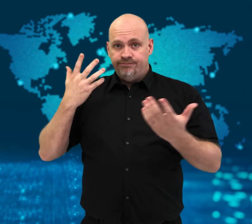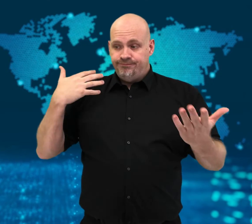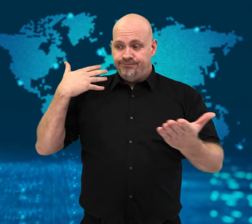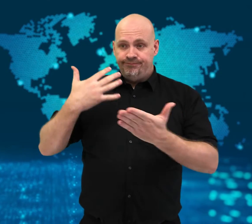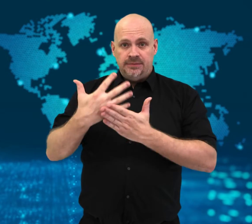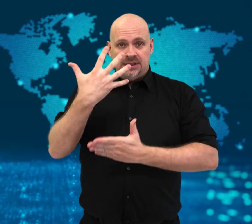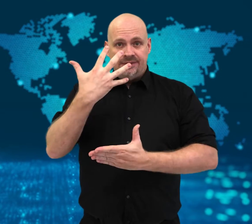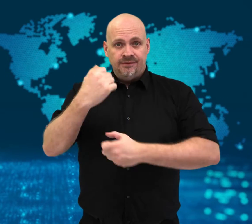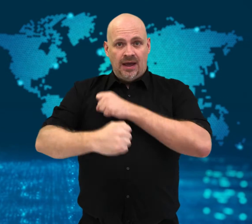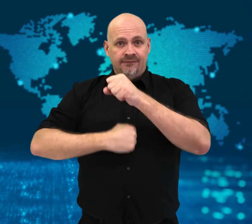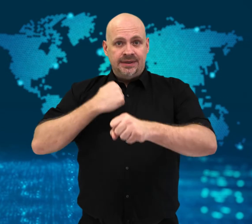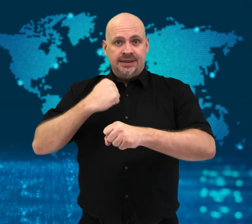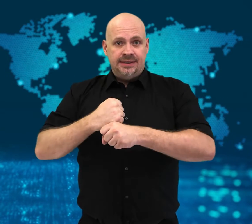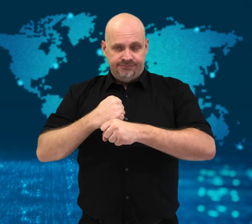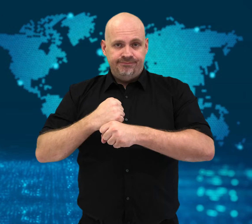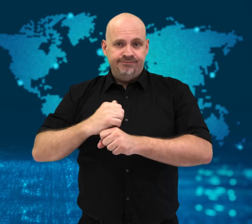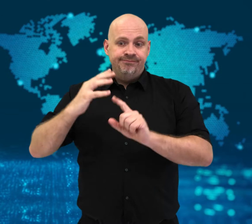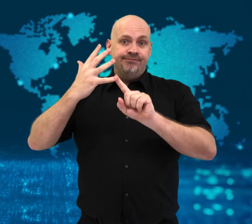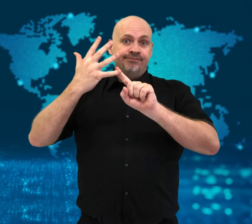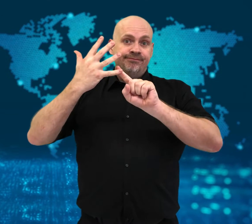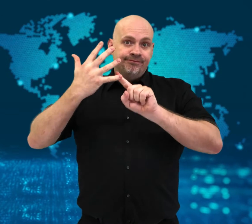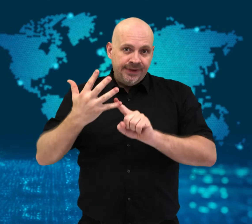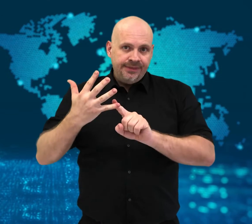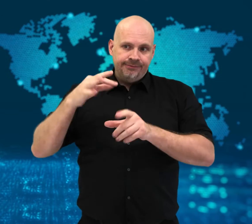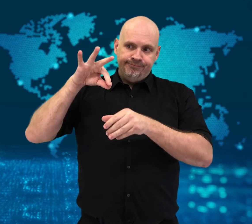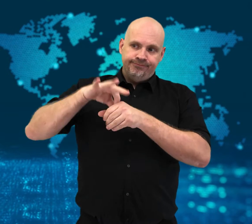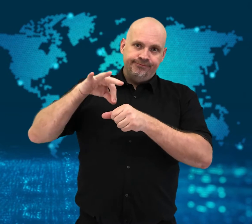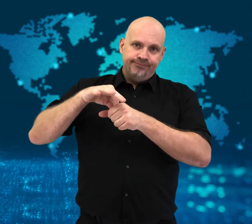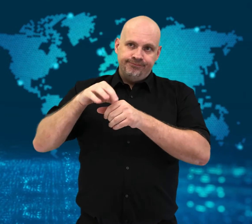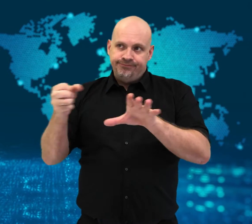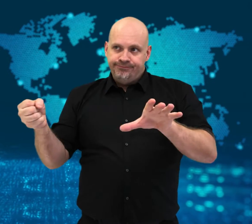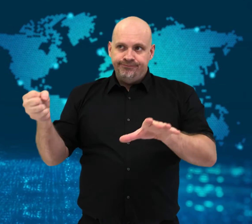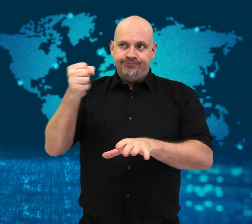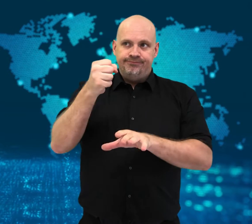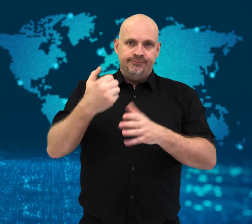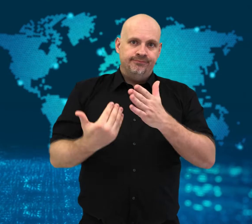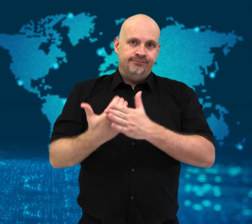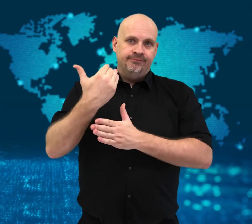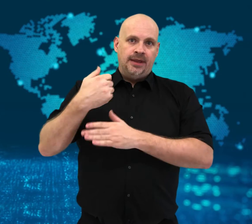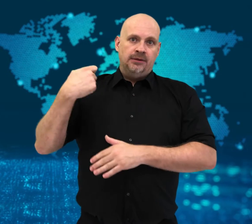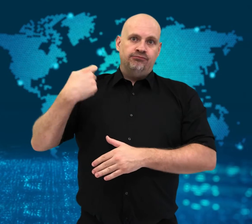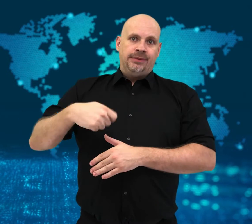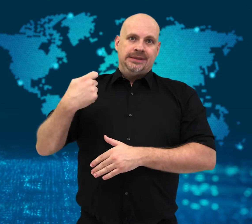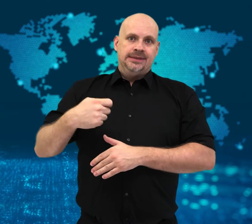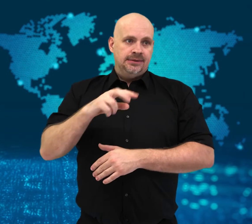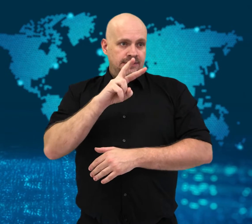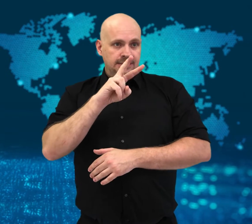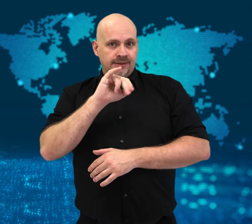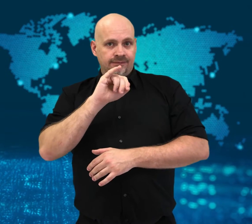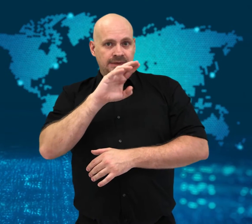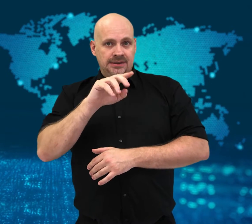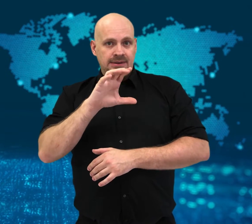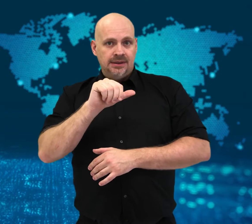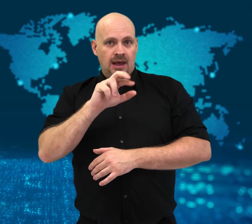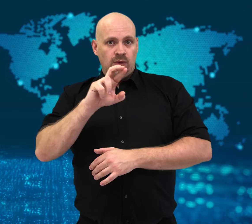Peru will hold its fifth presidential election in five